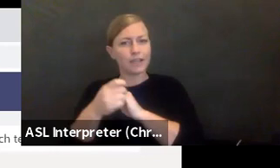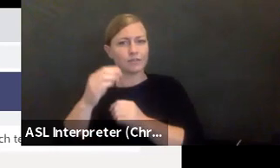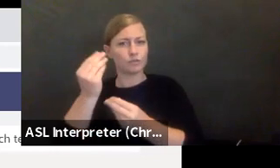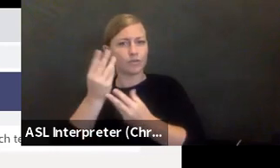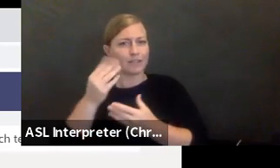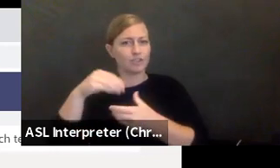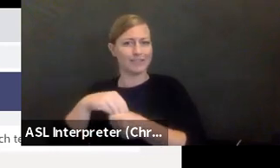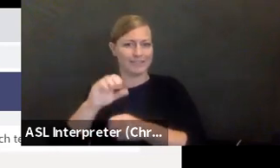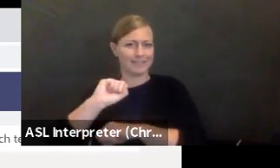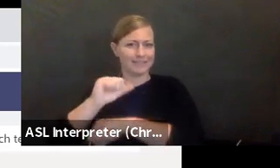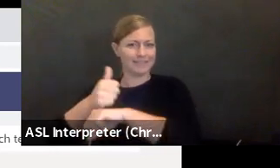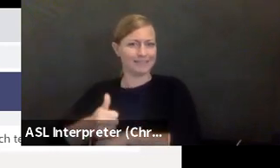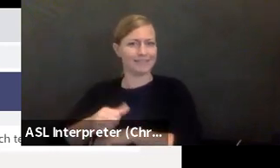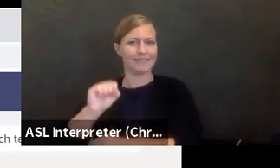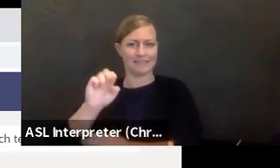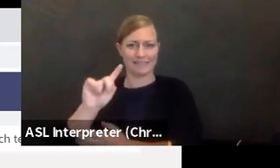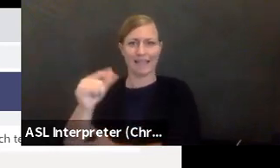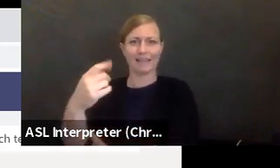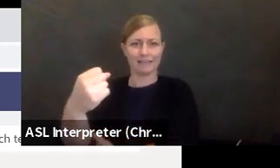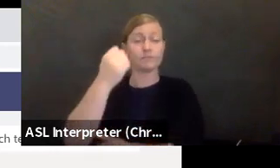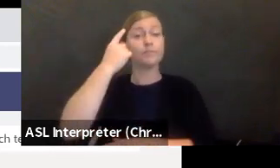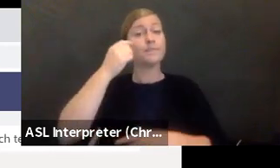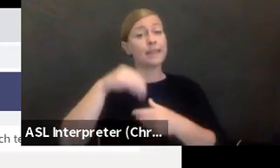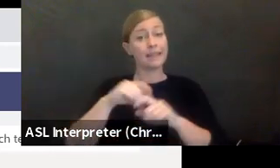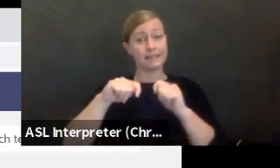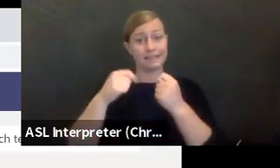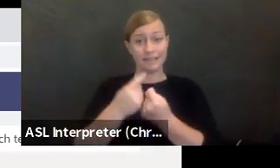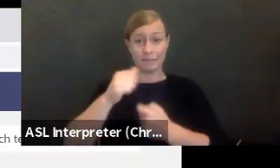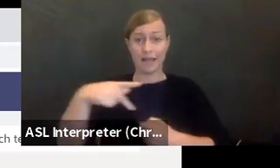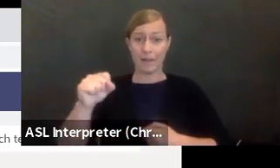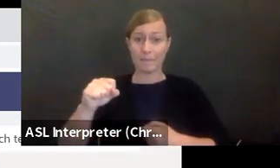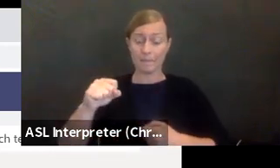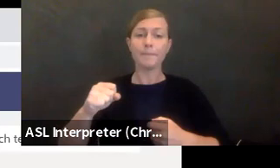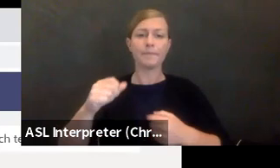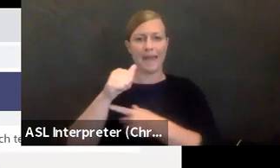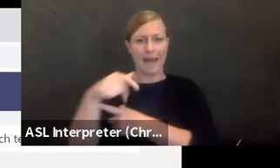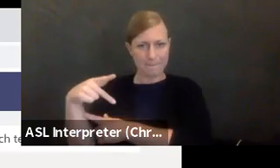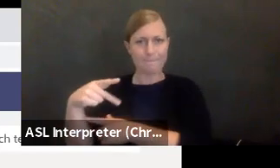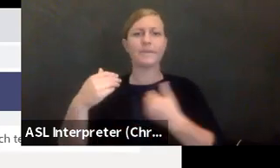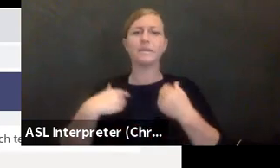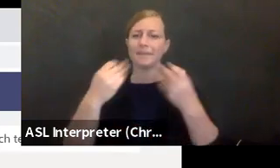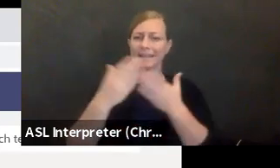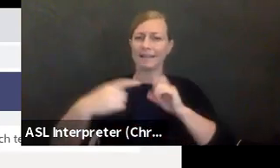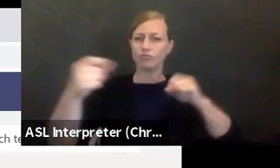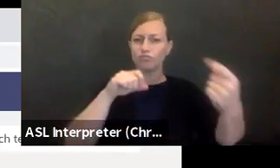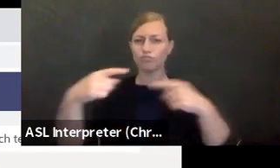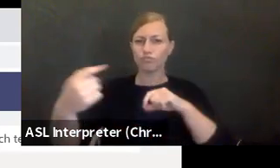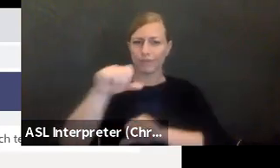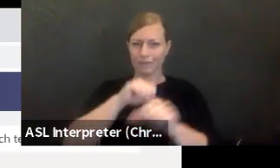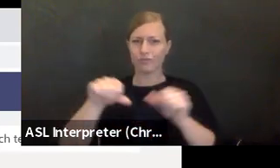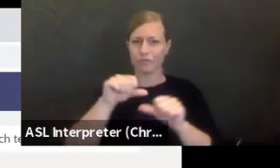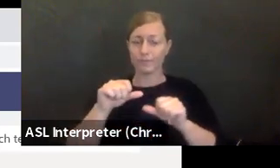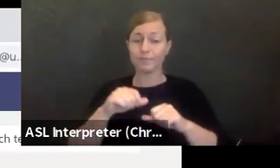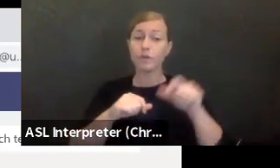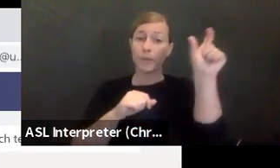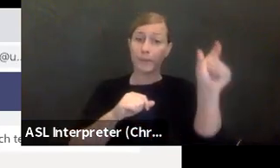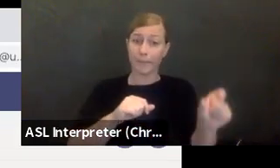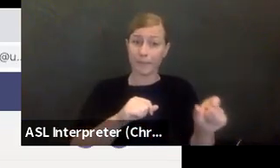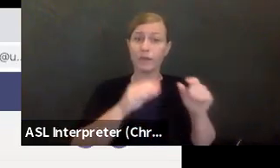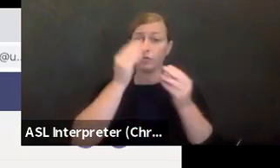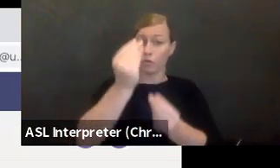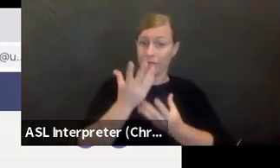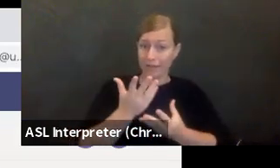are notifications of something happens and what am I teams I will get a notification here in my feet and I can filter my feet and change settings